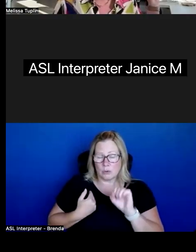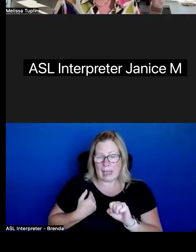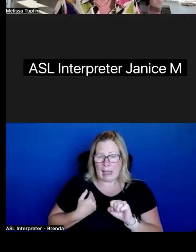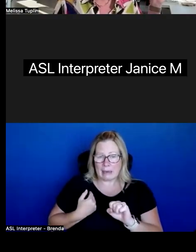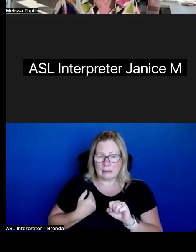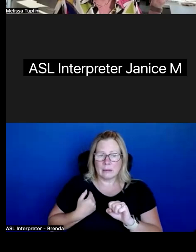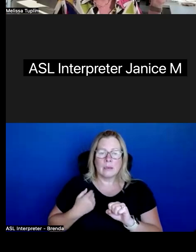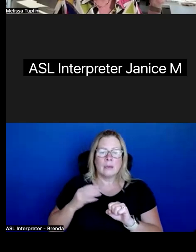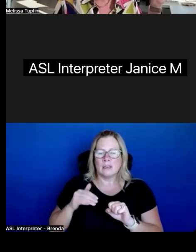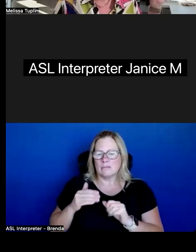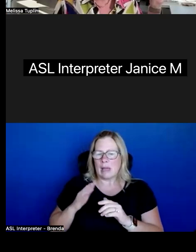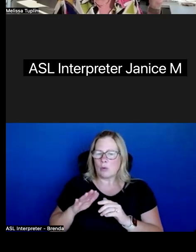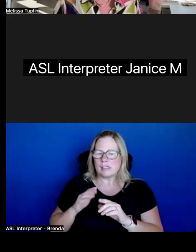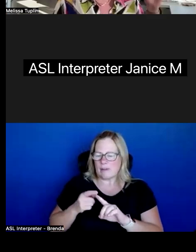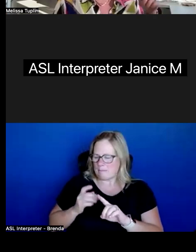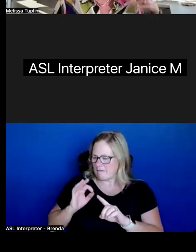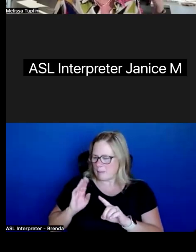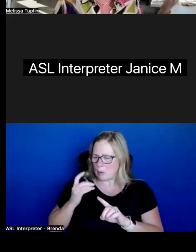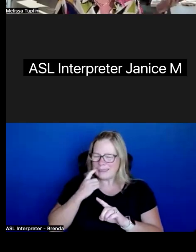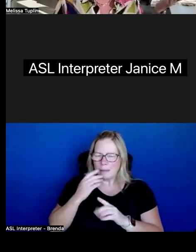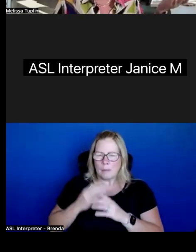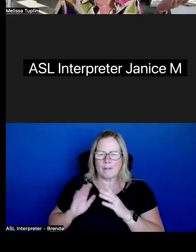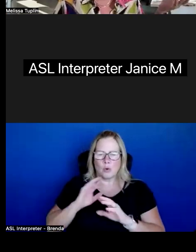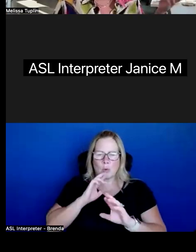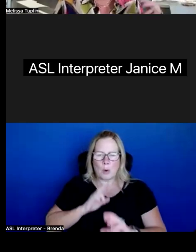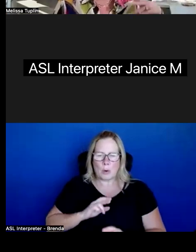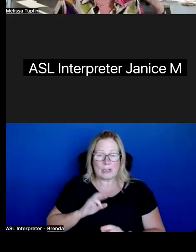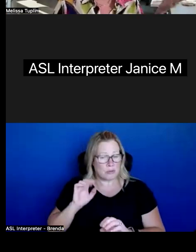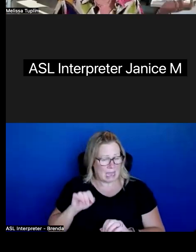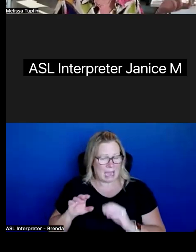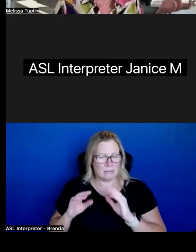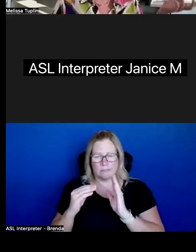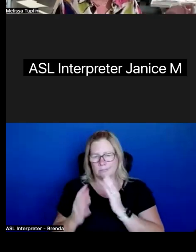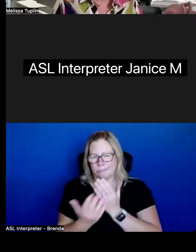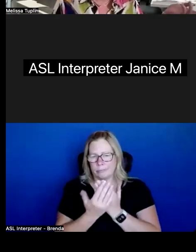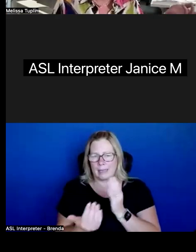as part of your reporting. You can also feel free to make any updates or changes